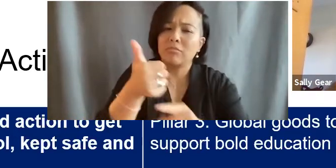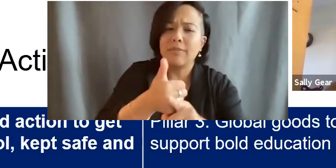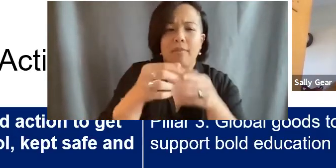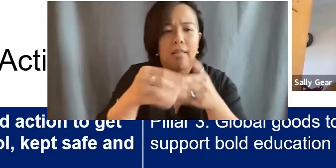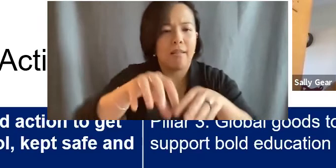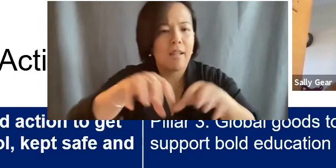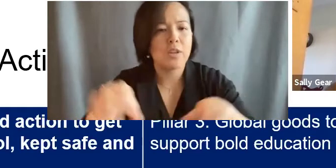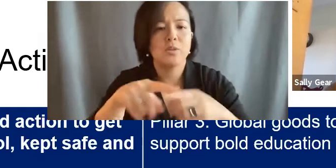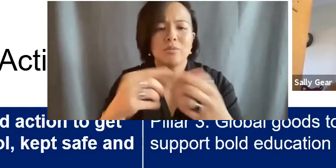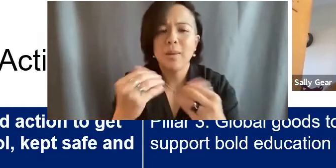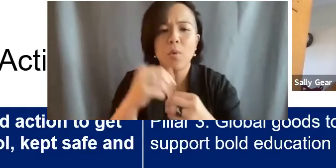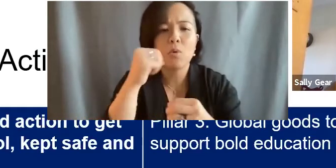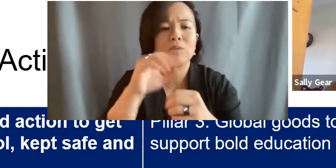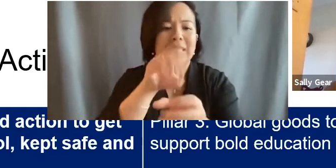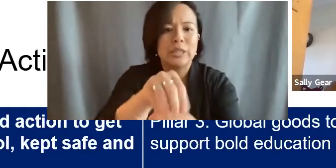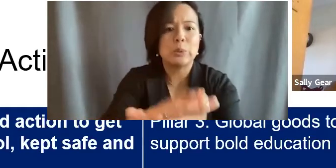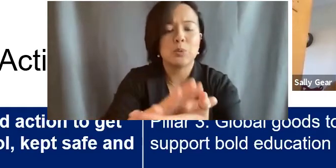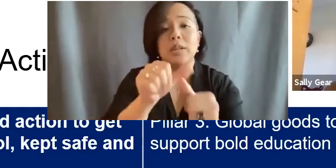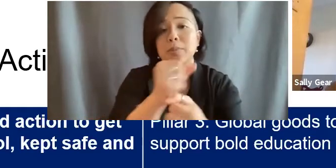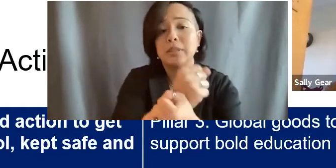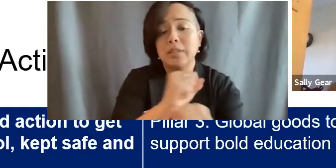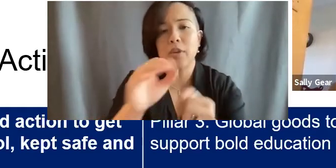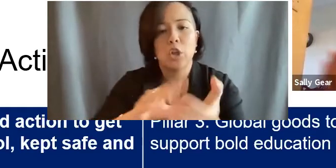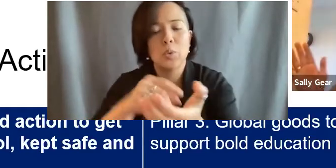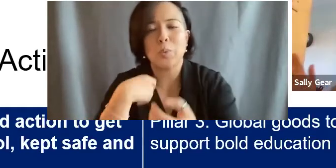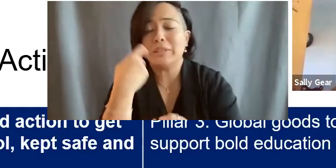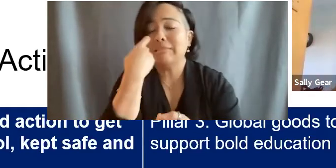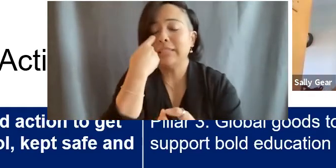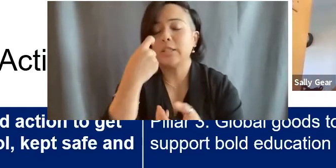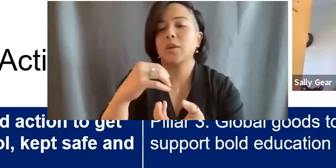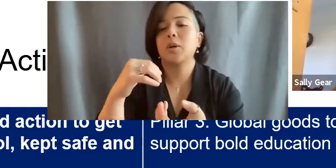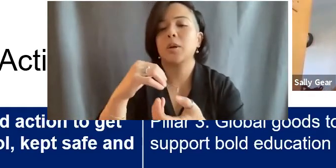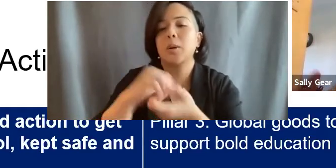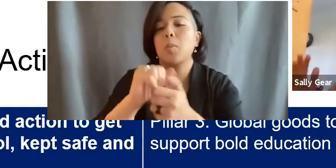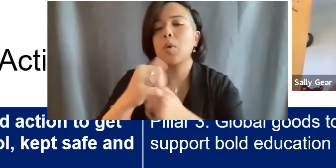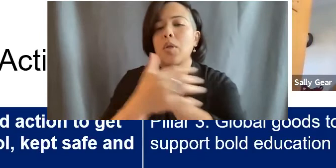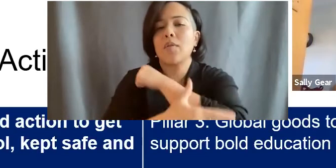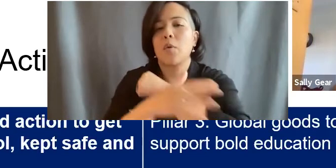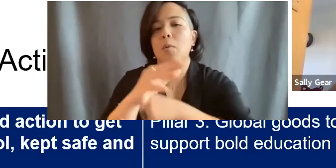we've recently merged with the Foreign and Commonwealth Office, we used to be DFID, where now the FCDO,